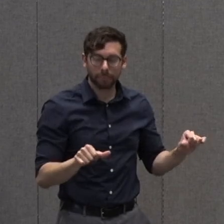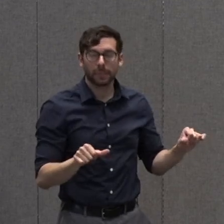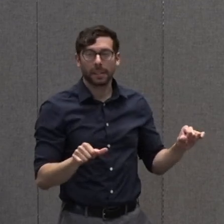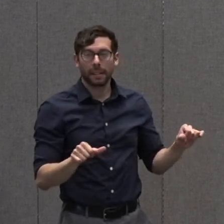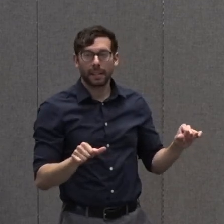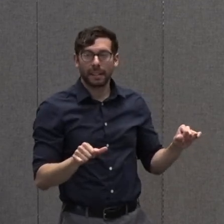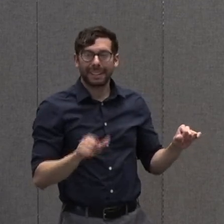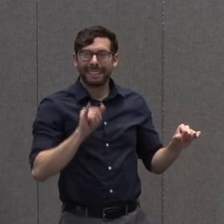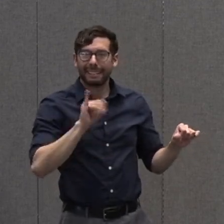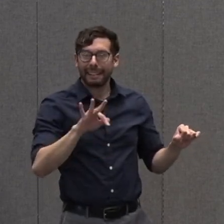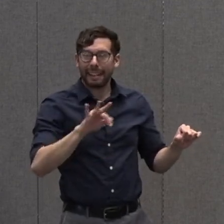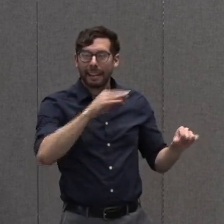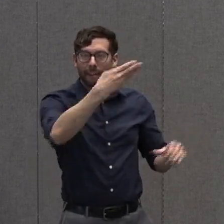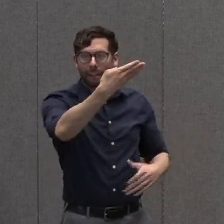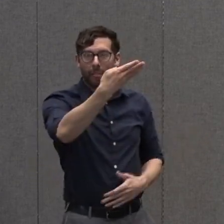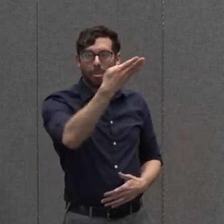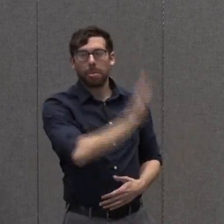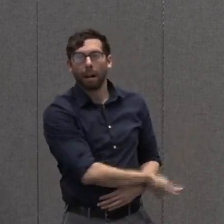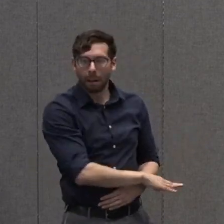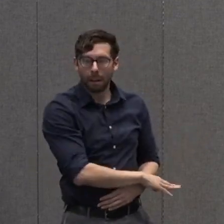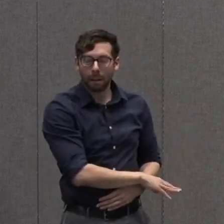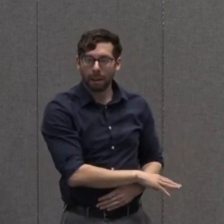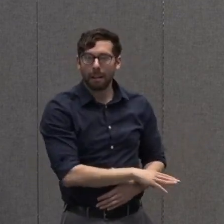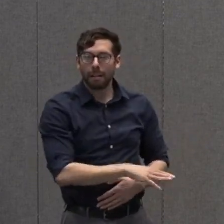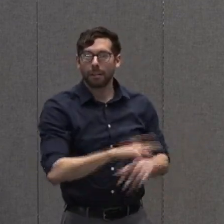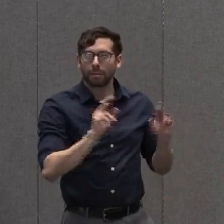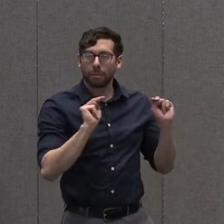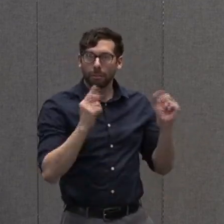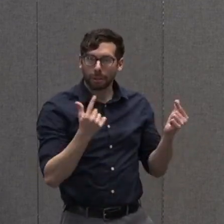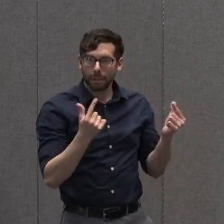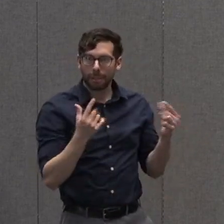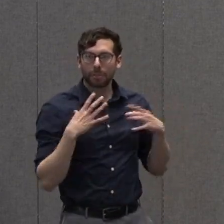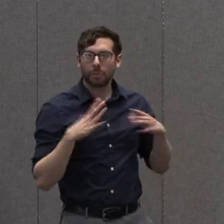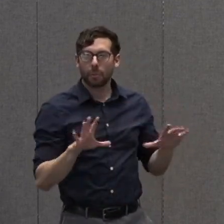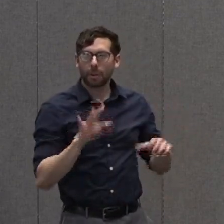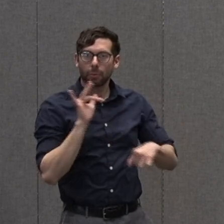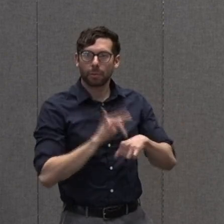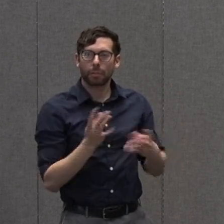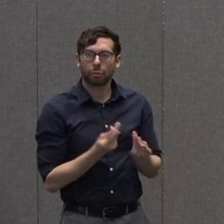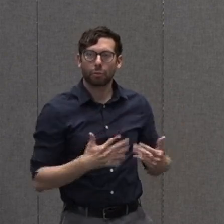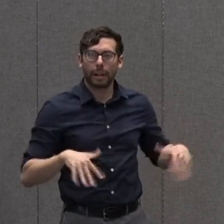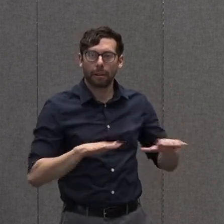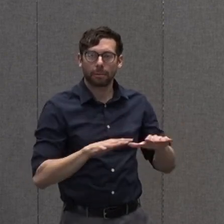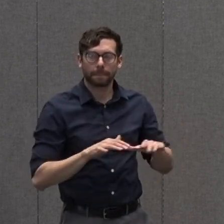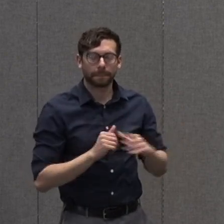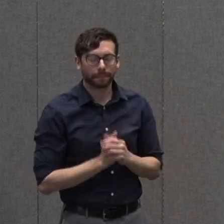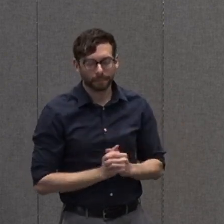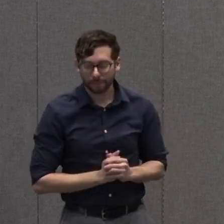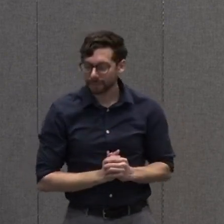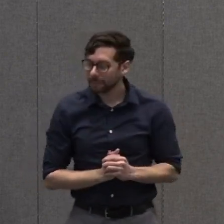No. We don't want it to touch the ground, ever. No, no, so we saw the most common rattlesnake